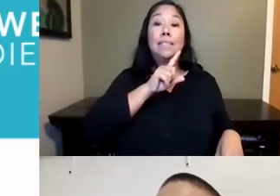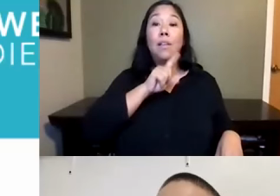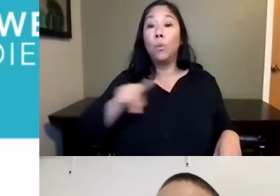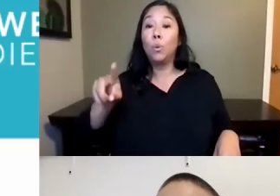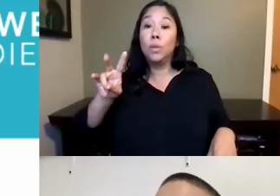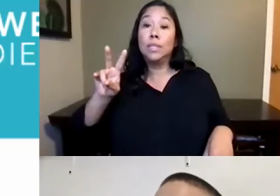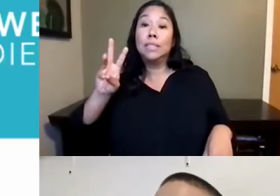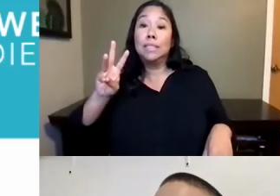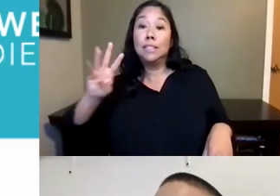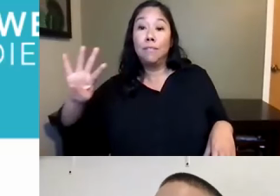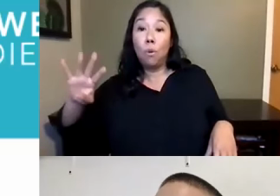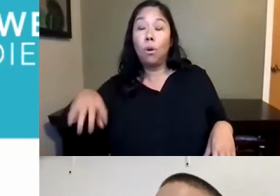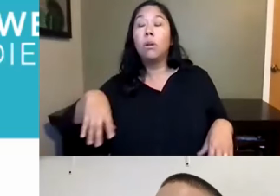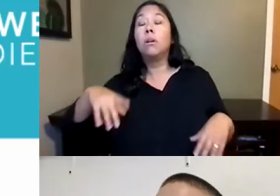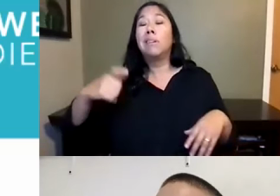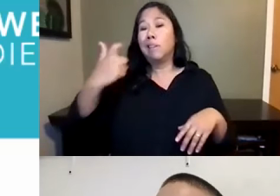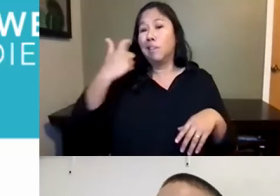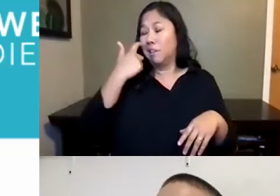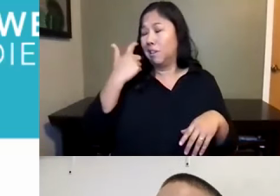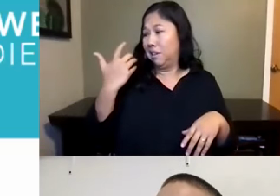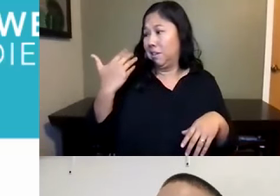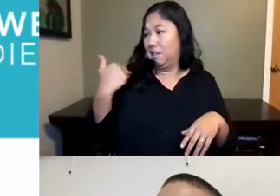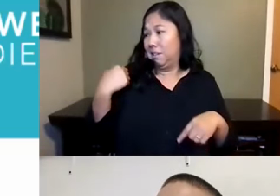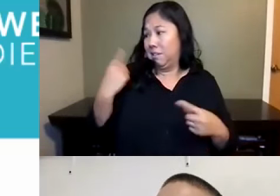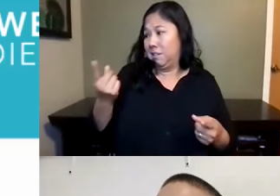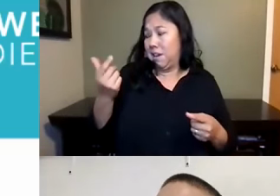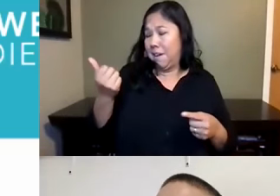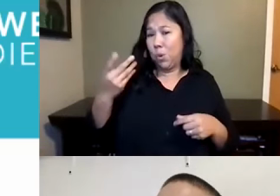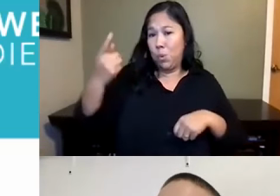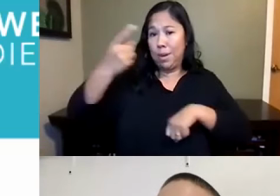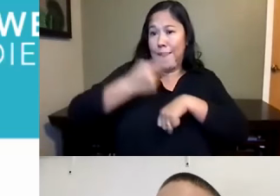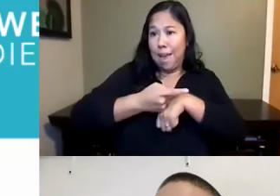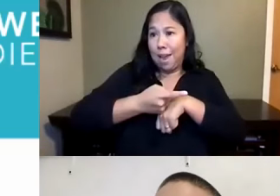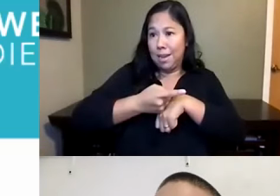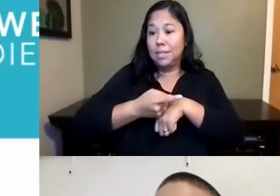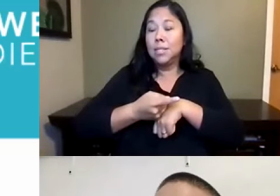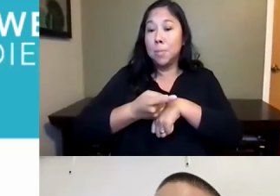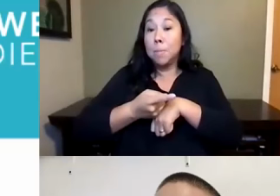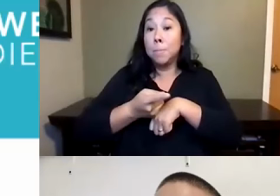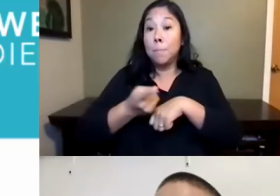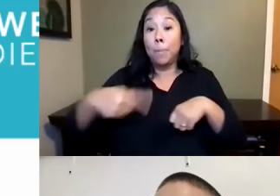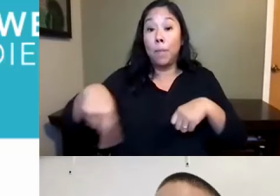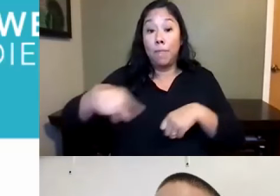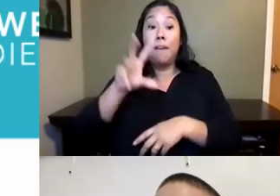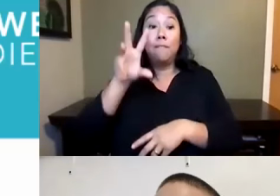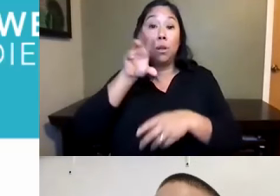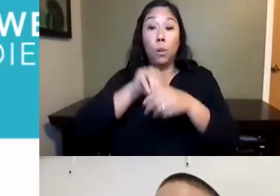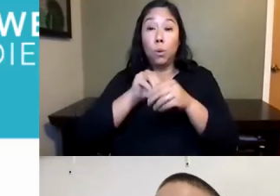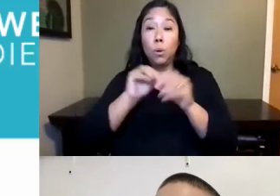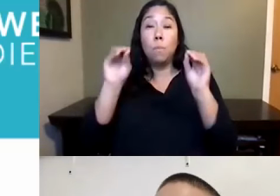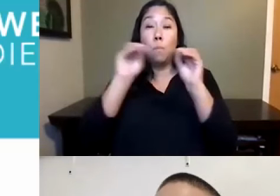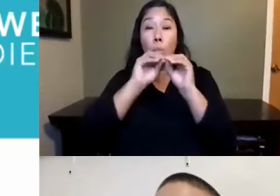In just the last few days, they have included more categories of people in the eligibility